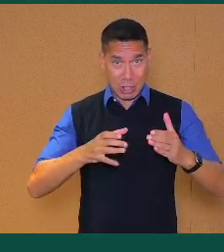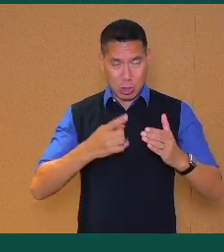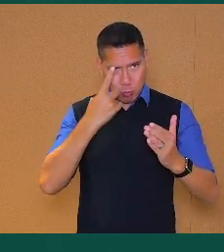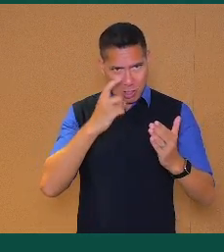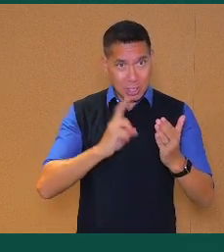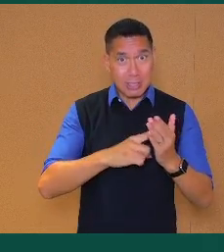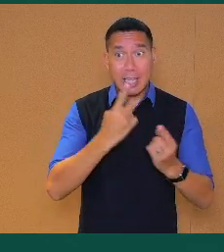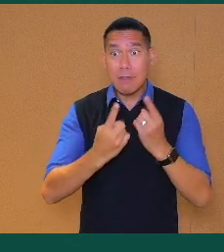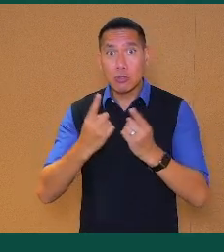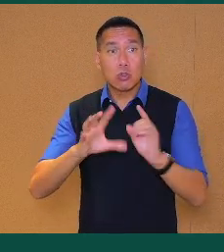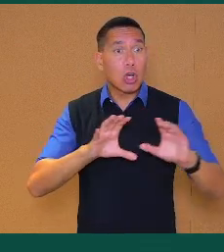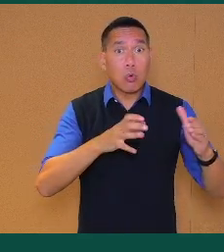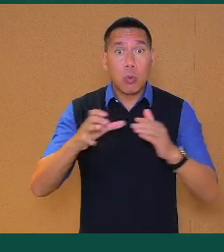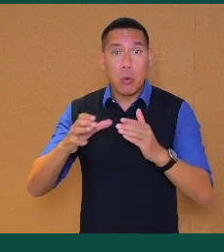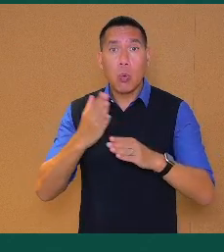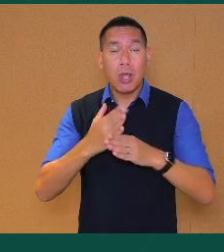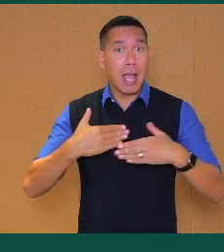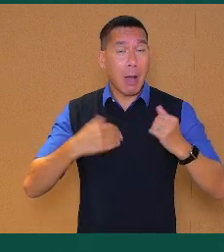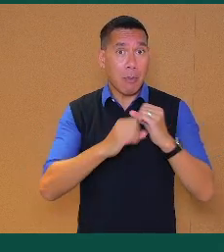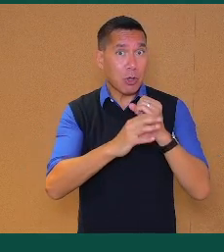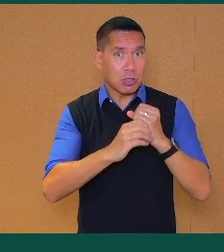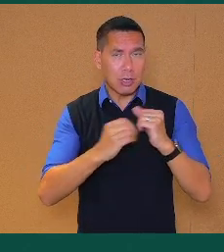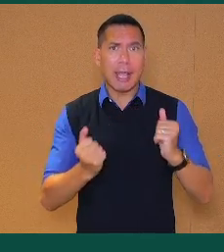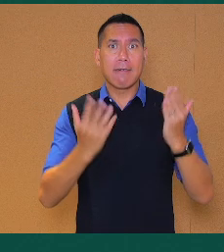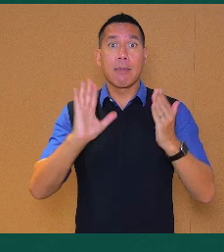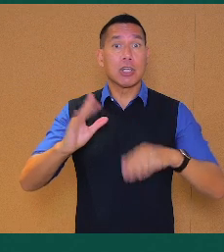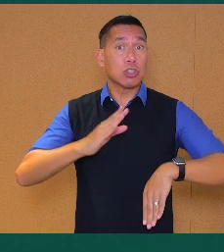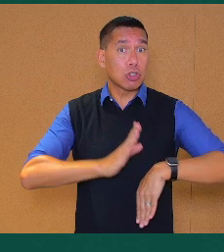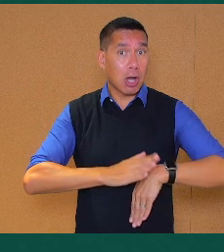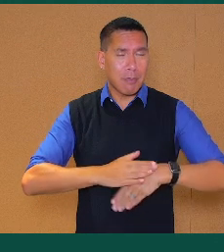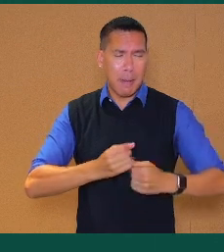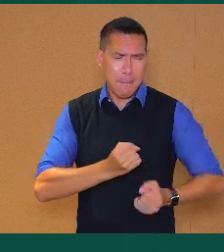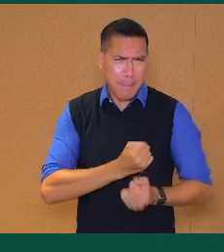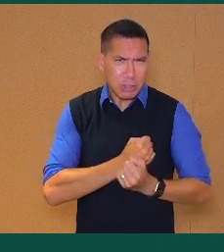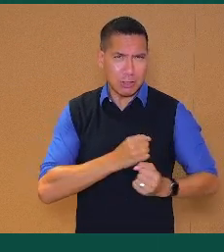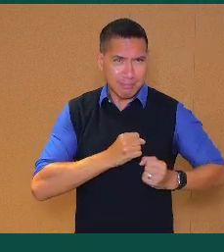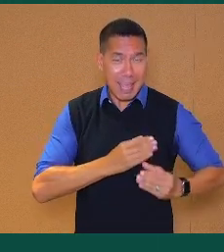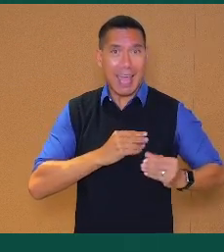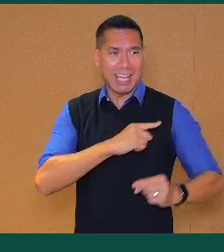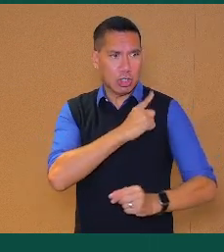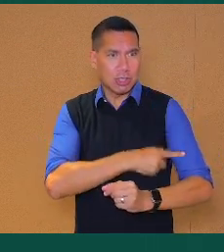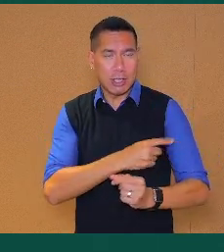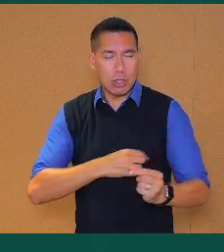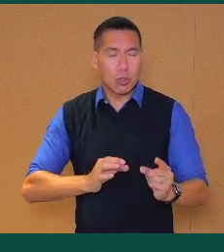soul of our communities. This category recognises individuals and groups working in health promotion who dedicate their time, passion, and energy to improve the